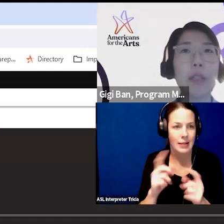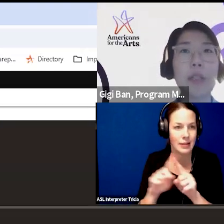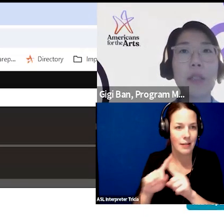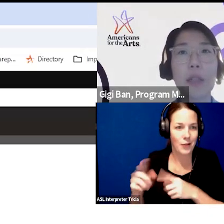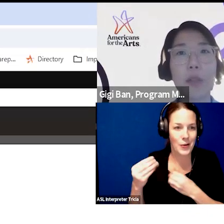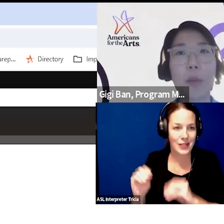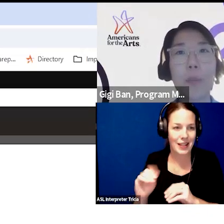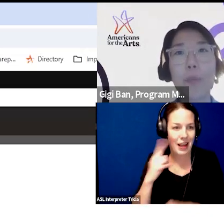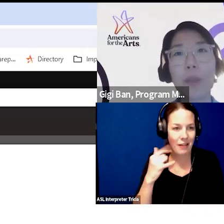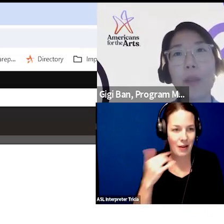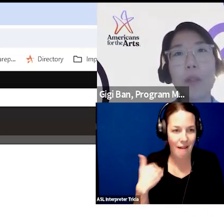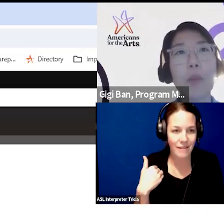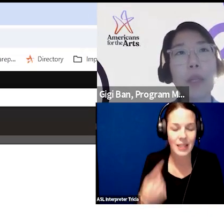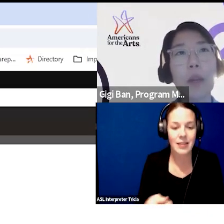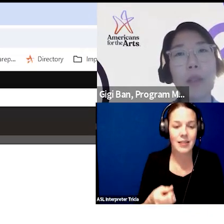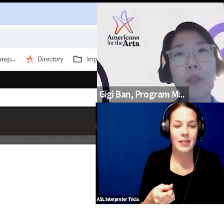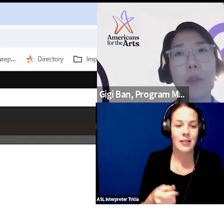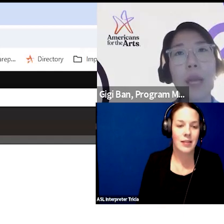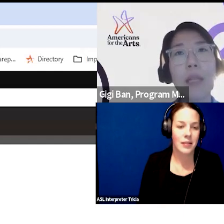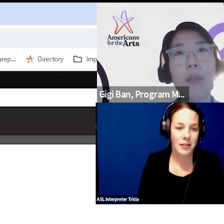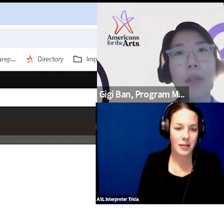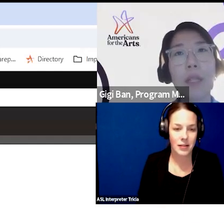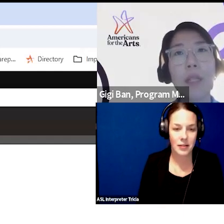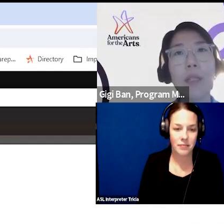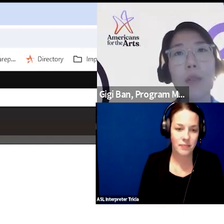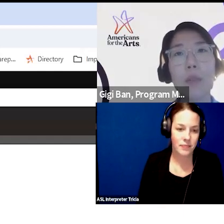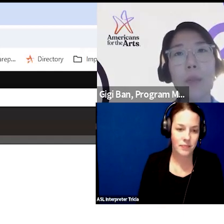So if you click on to any of these, it'll zoom in